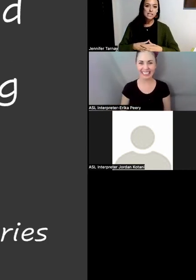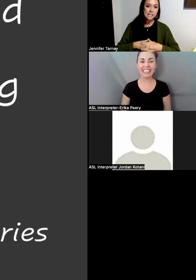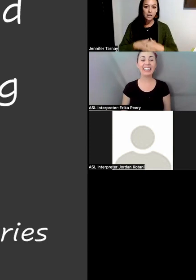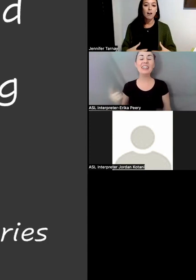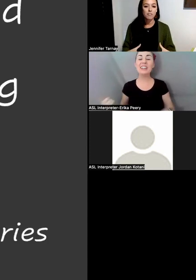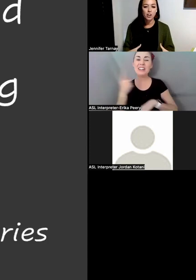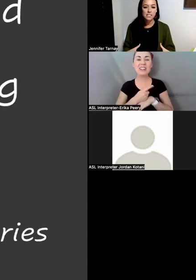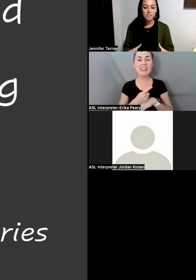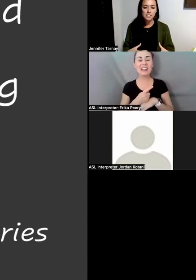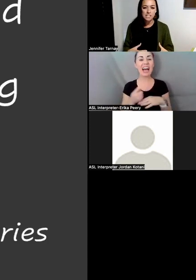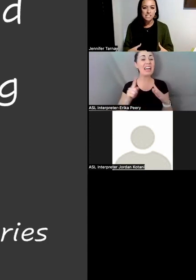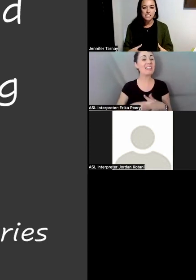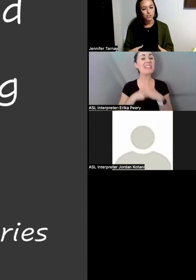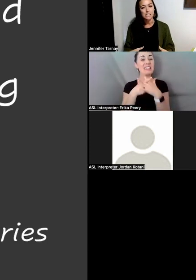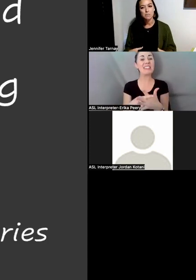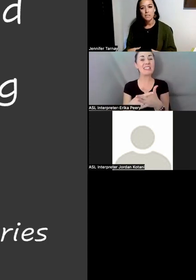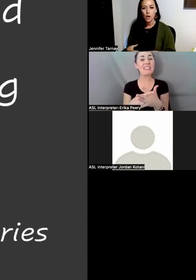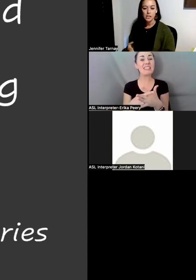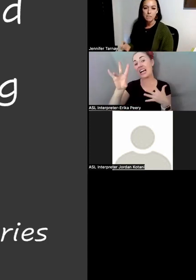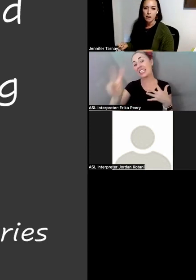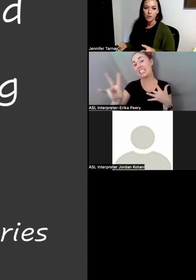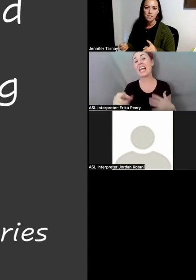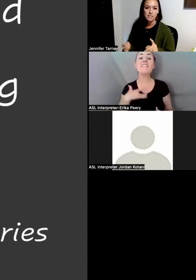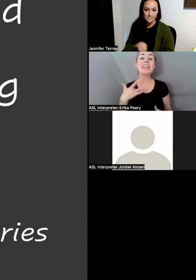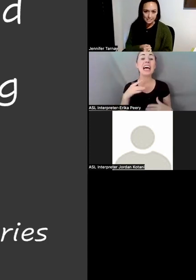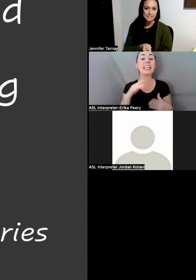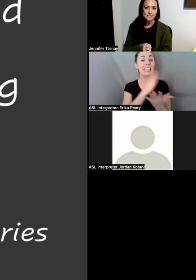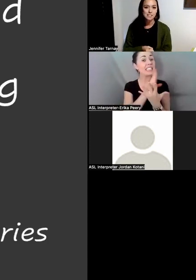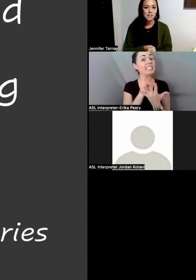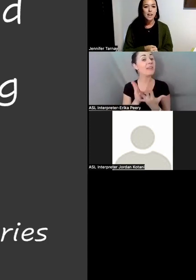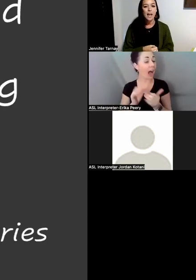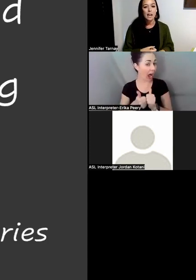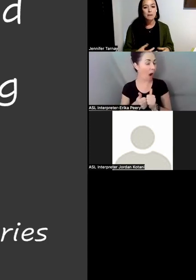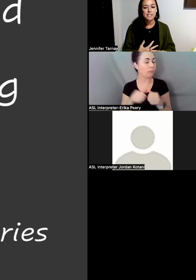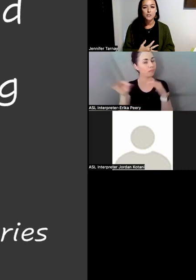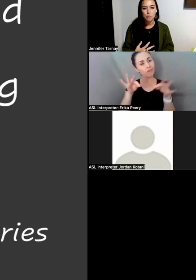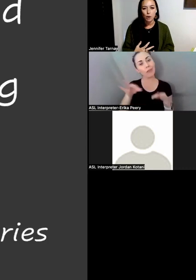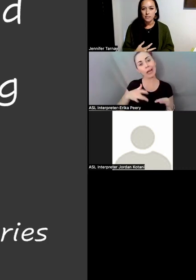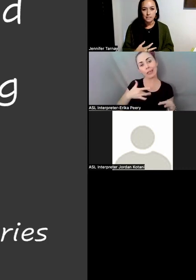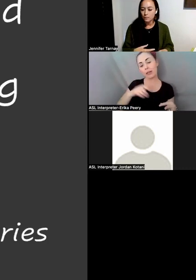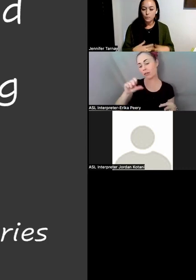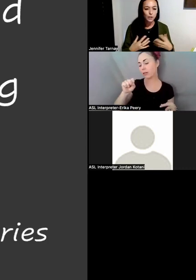we're going to kick off our seven senses series by talking about the senses about sensory processing.